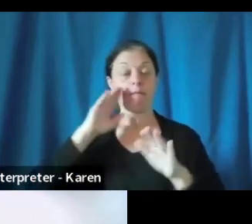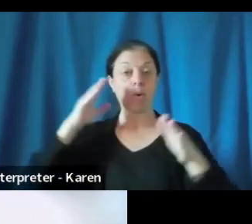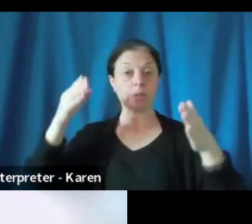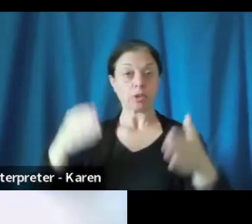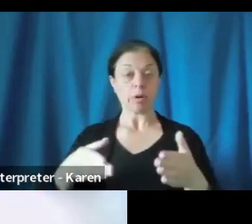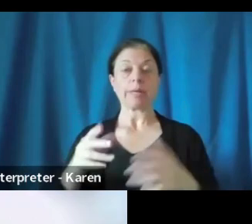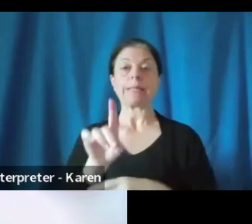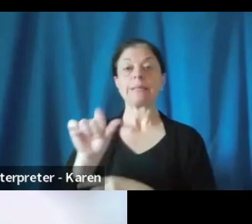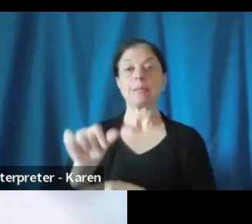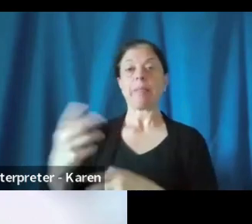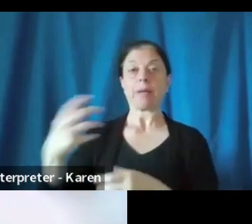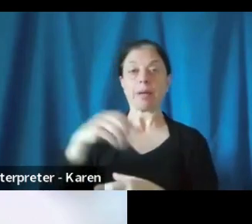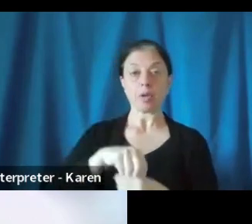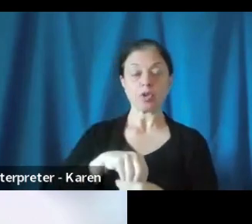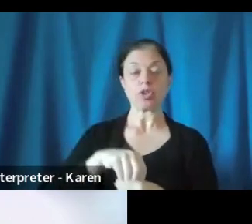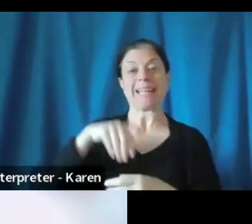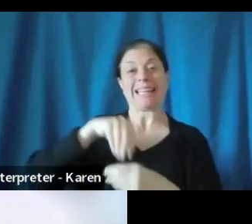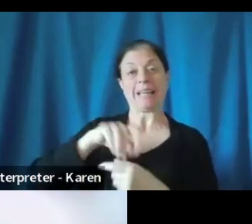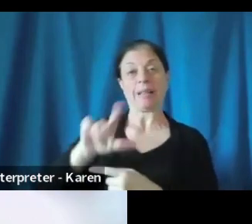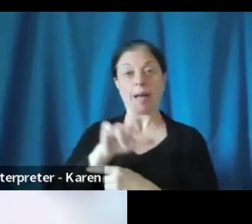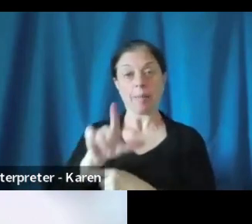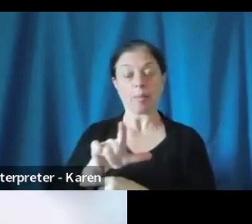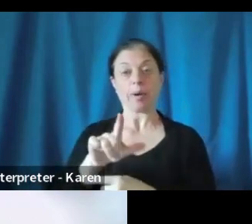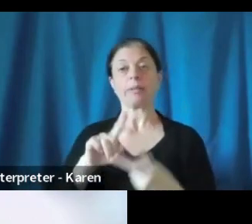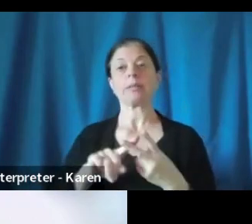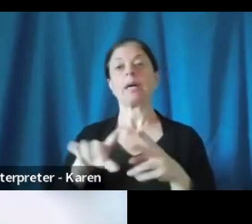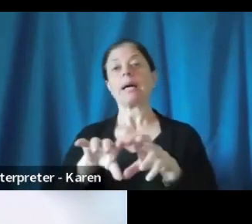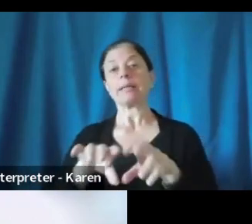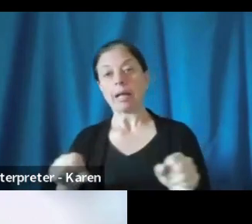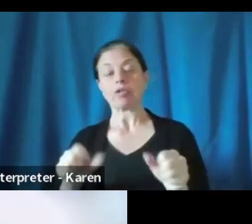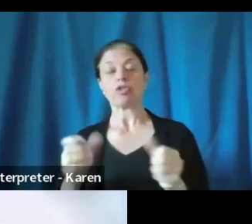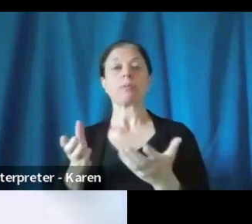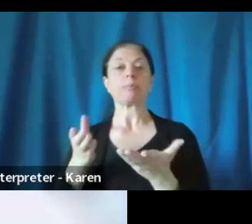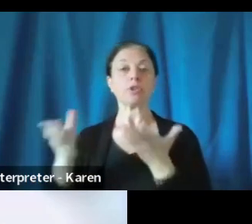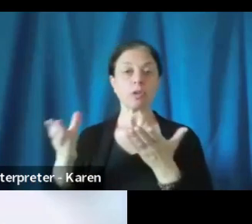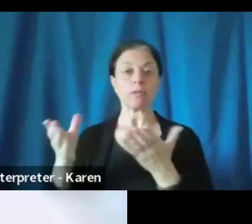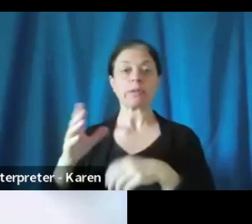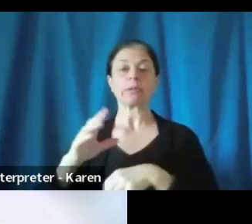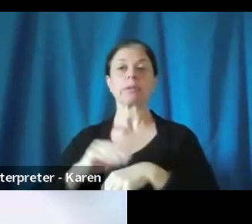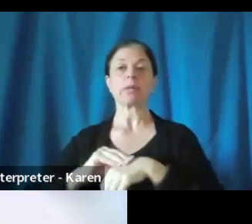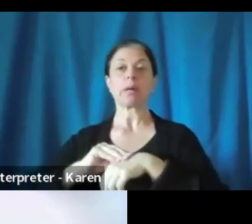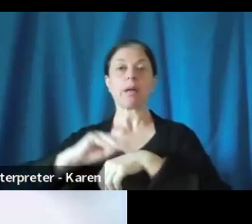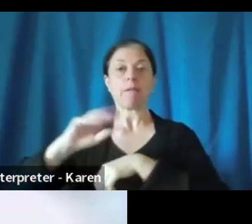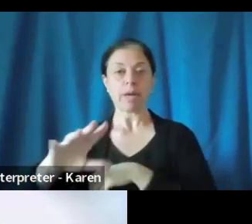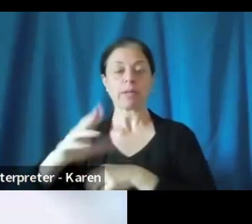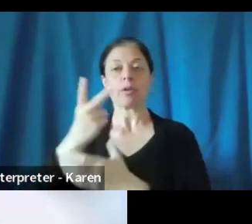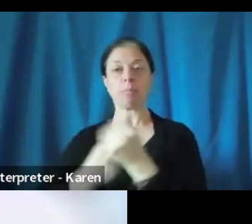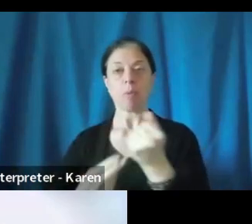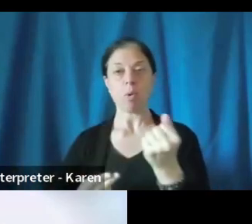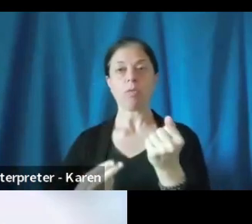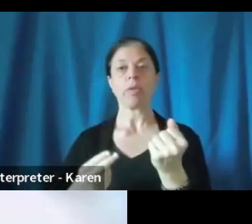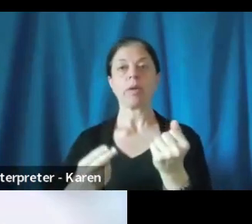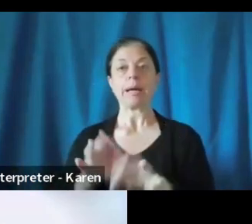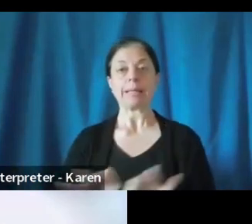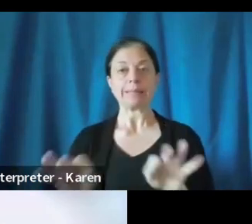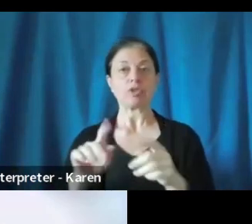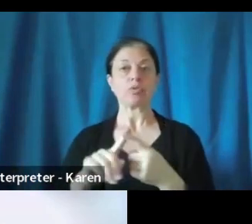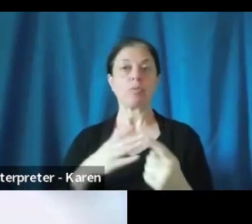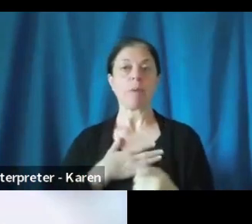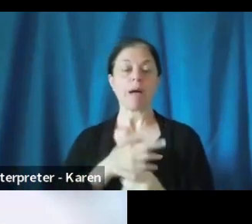non-apparent disabilities. So much of my work now focuses on disability inclusion in libraries and my